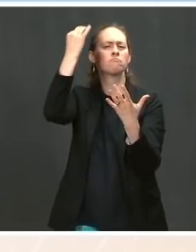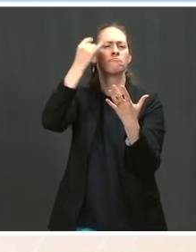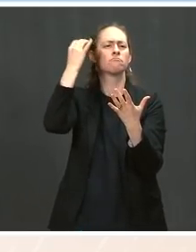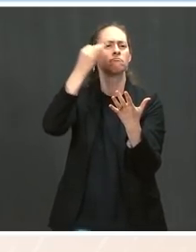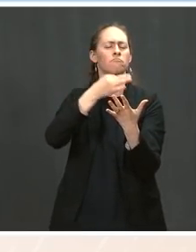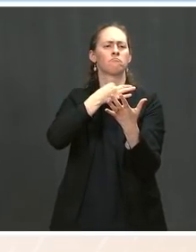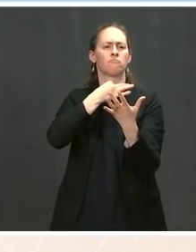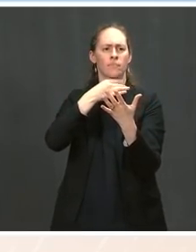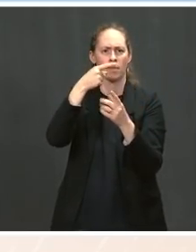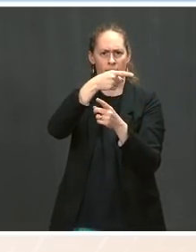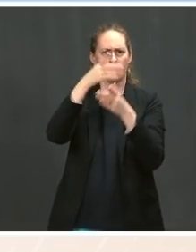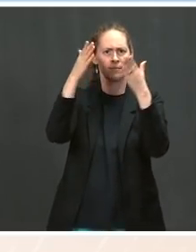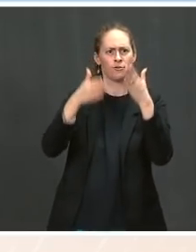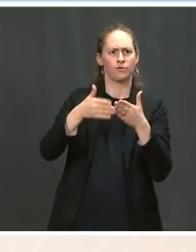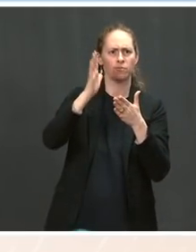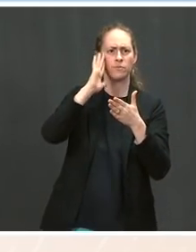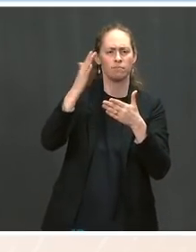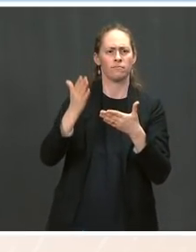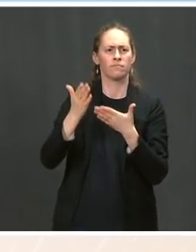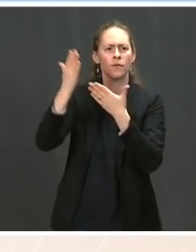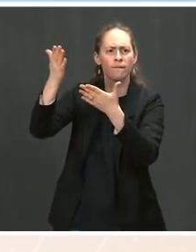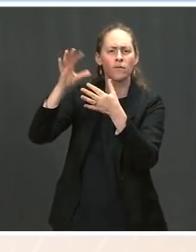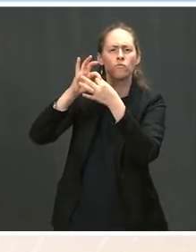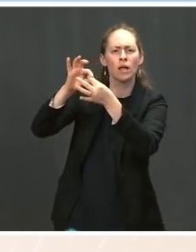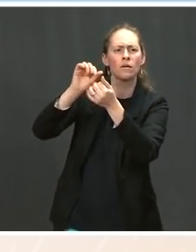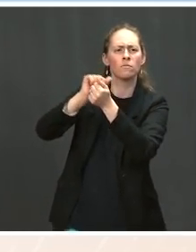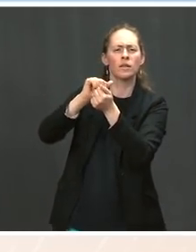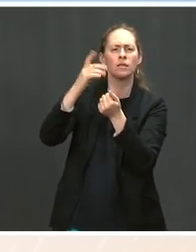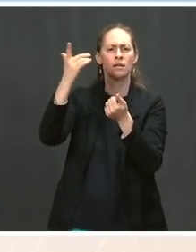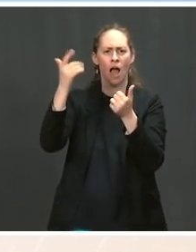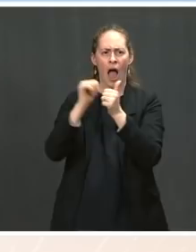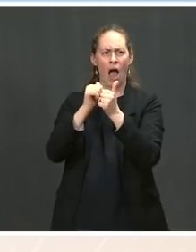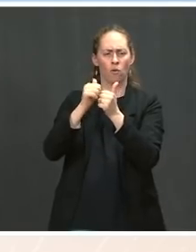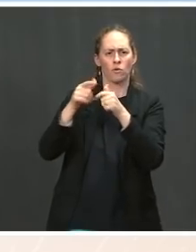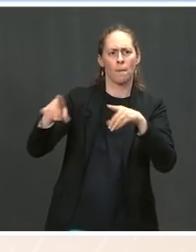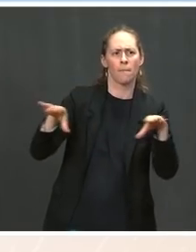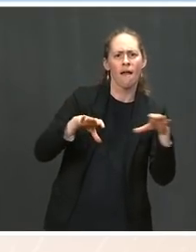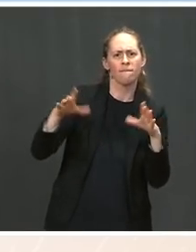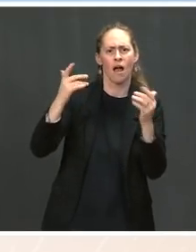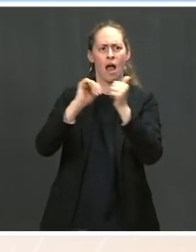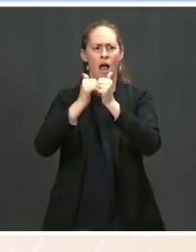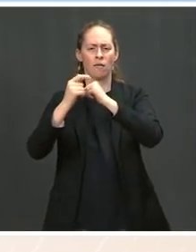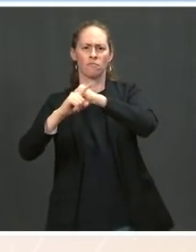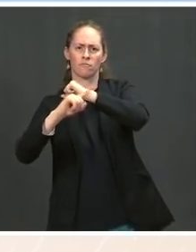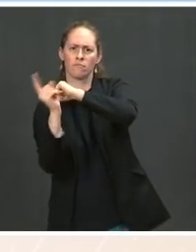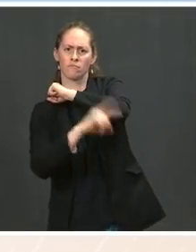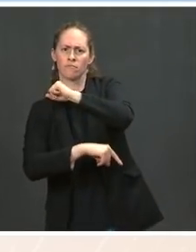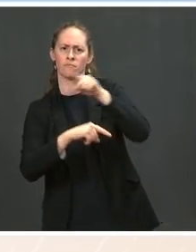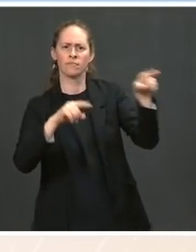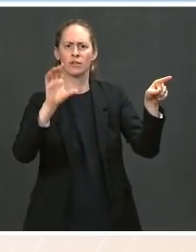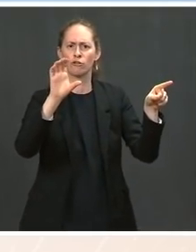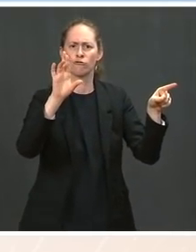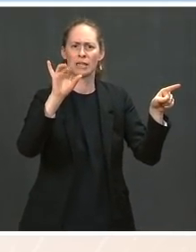What is your response to that? And I know you have some sanctions in the works here. Ms. Psaki: Well, you'll have to ask them what they meant by that.